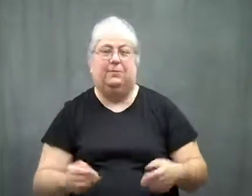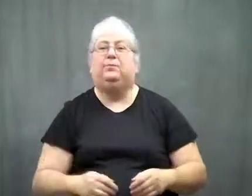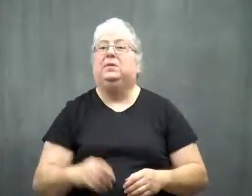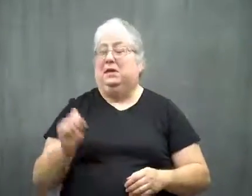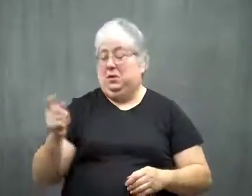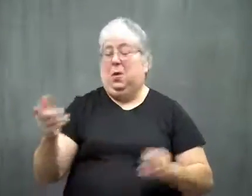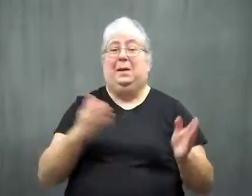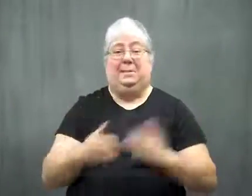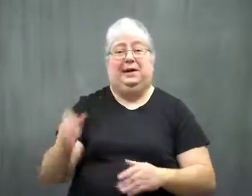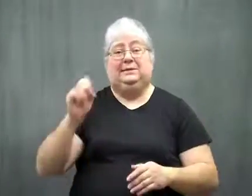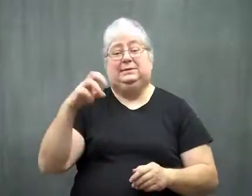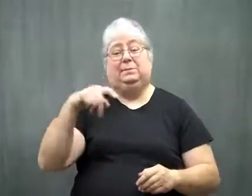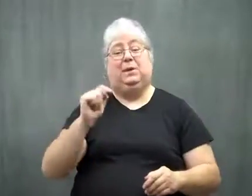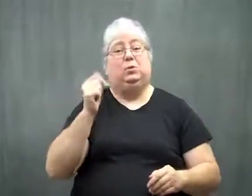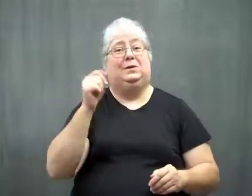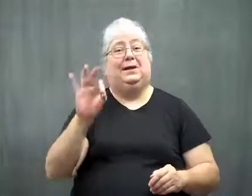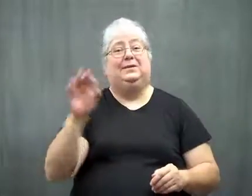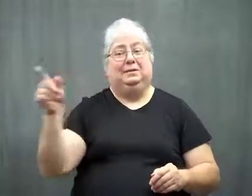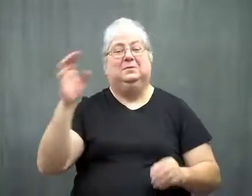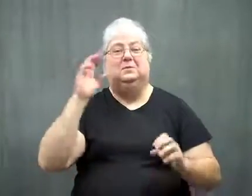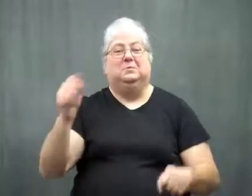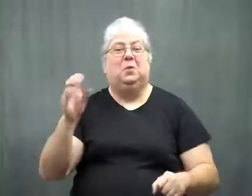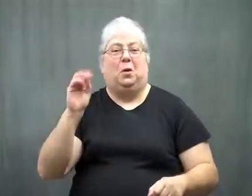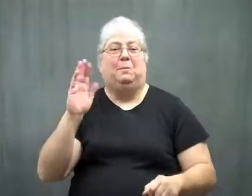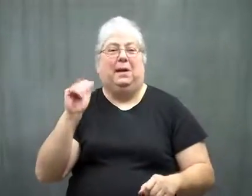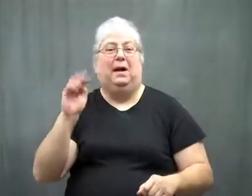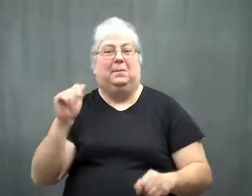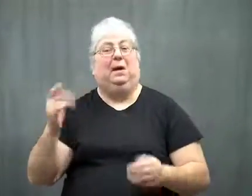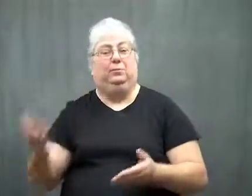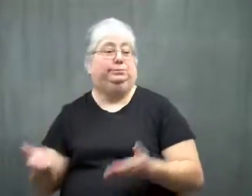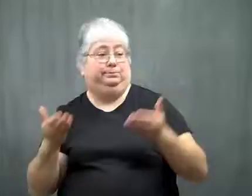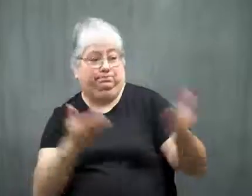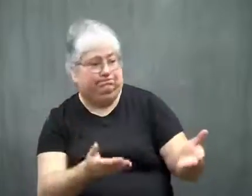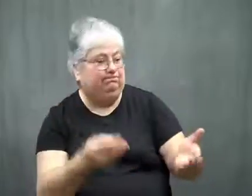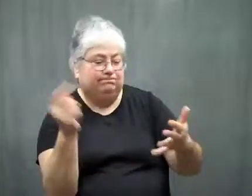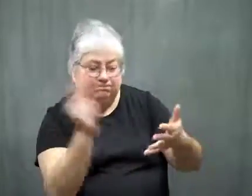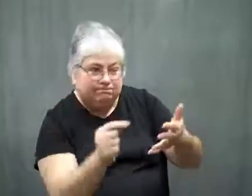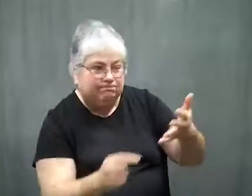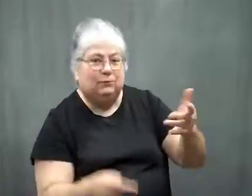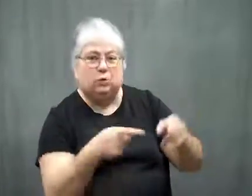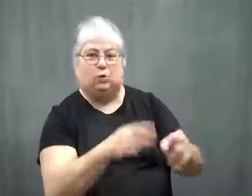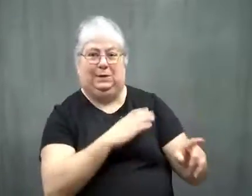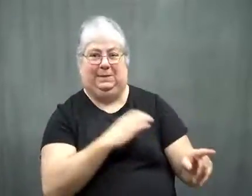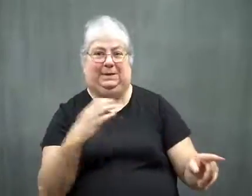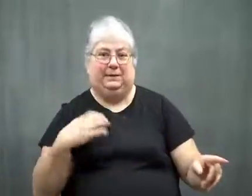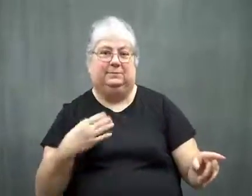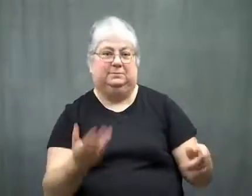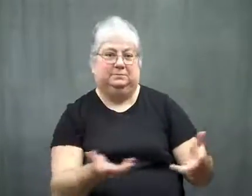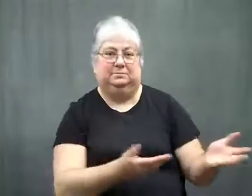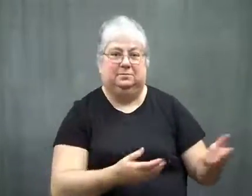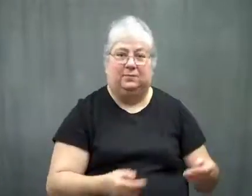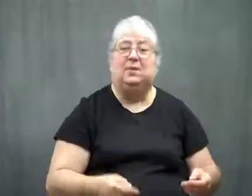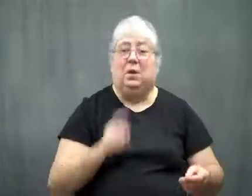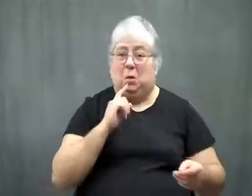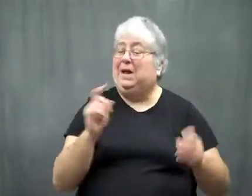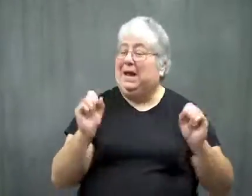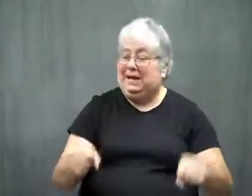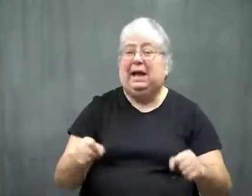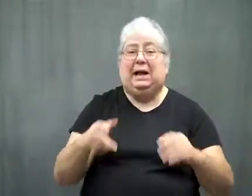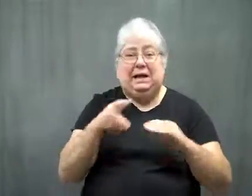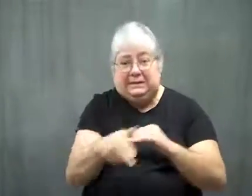President Obama will submit his proposal to the committee on September 19.